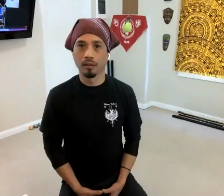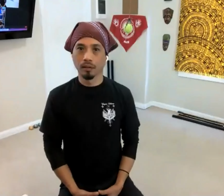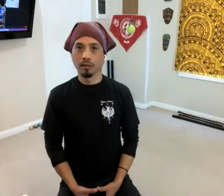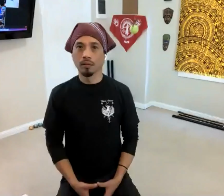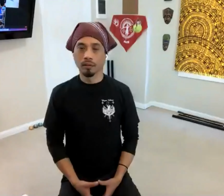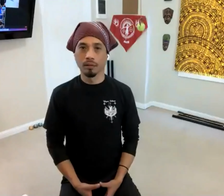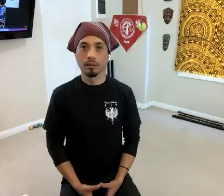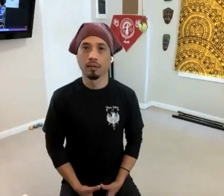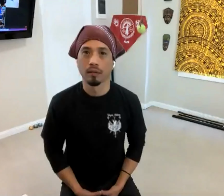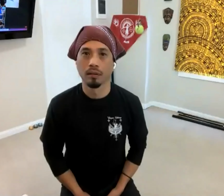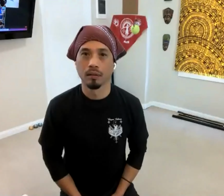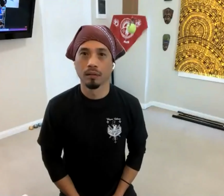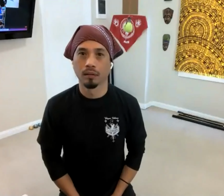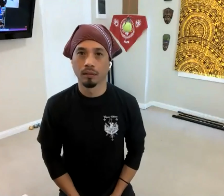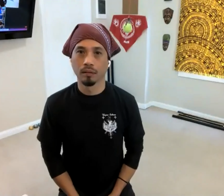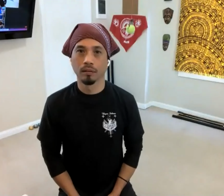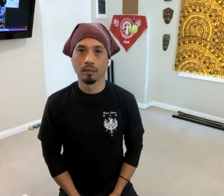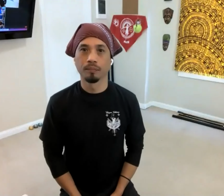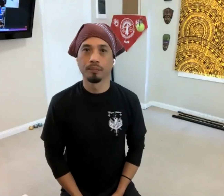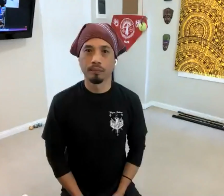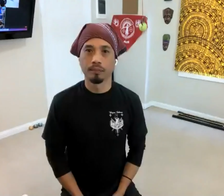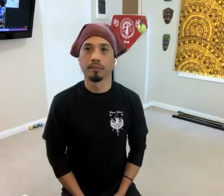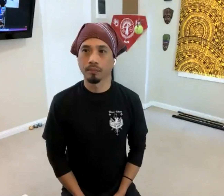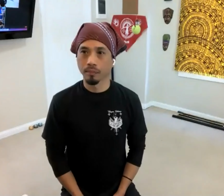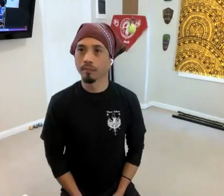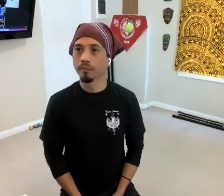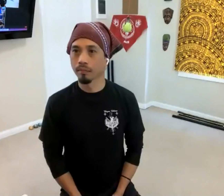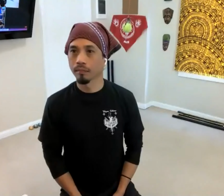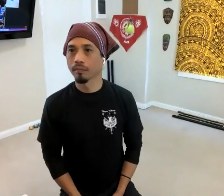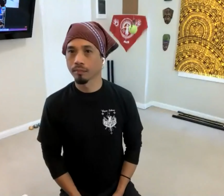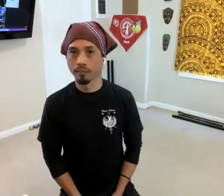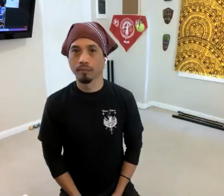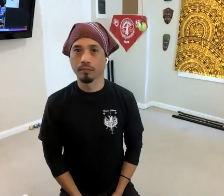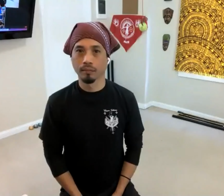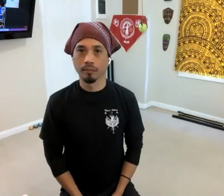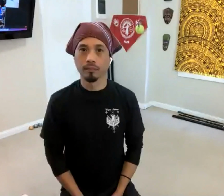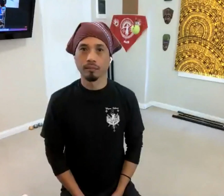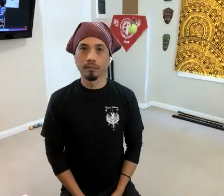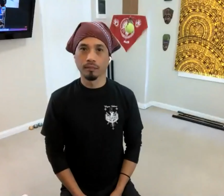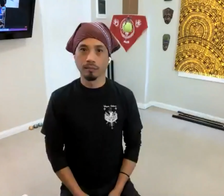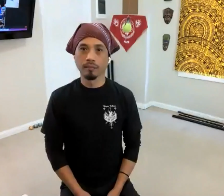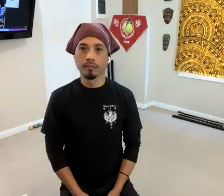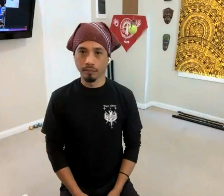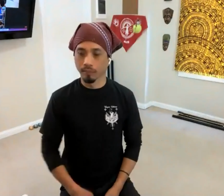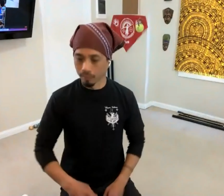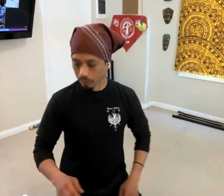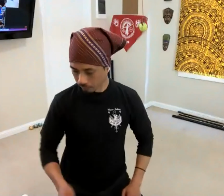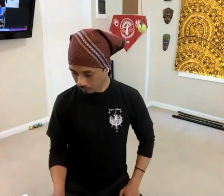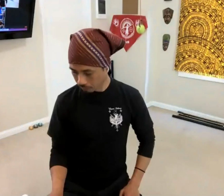FOR WE GET INTO THE MORE PHYSICAL DEMONSTRATIONS, WE WILL LET YOU LEARN A LITTLE BIT AND BE BROUGHT ONTO THE SCREEN